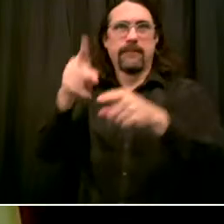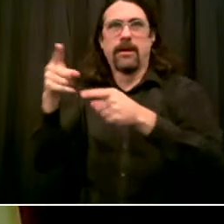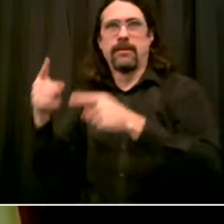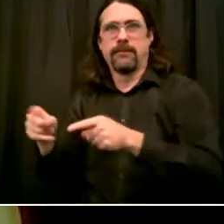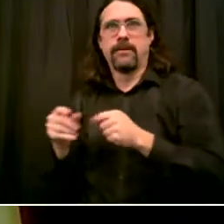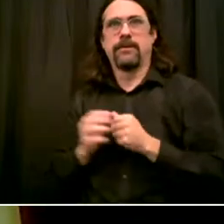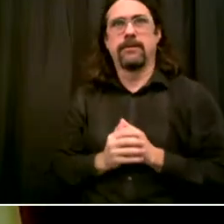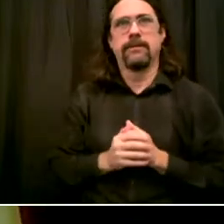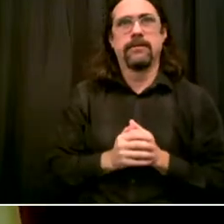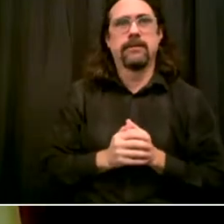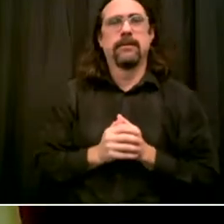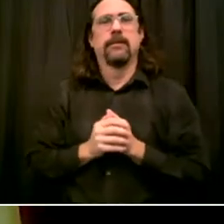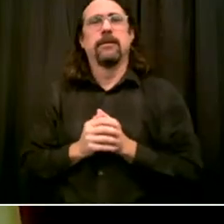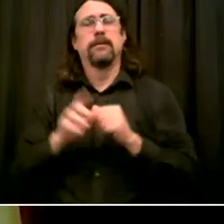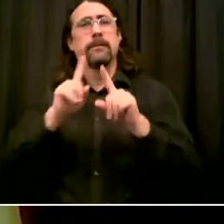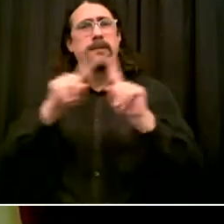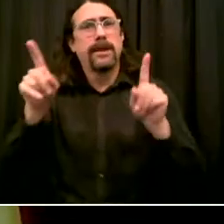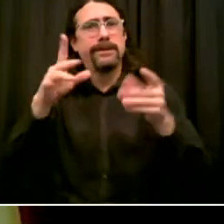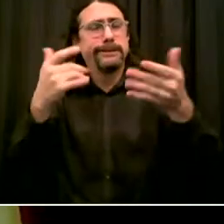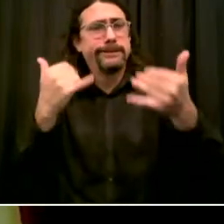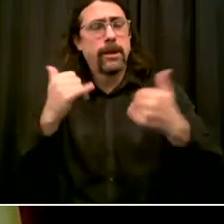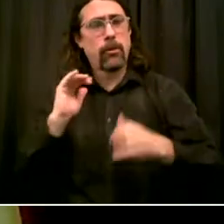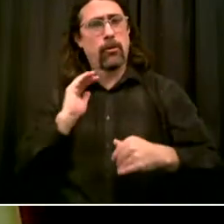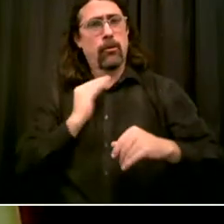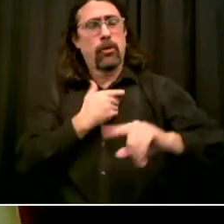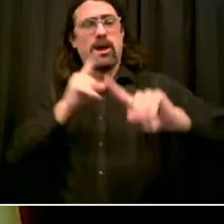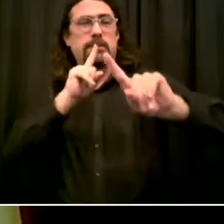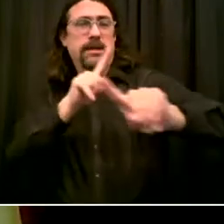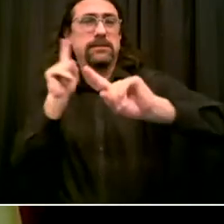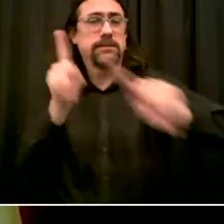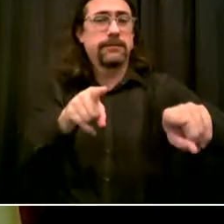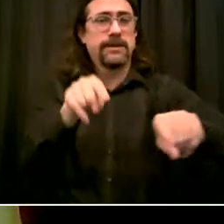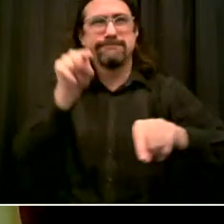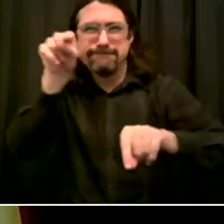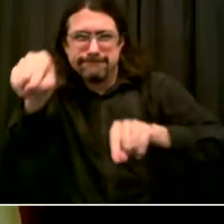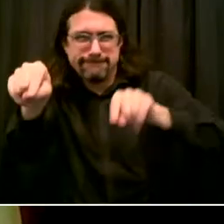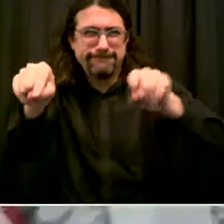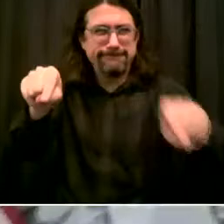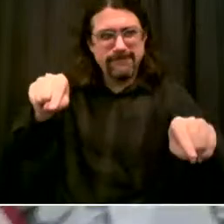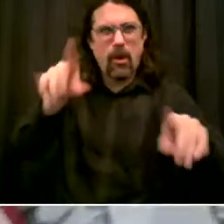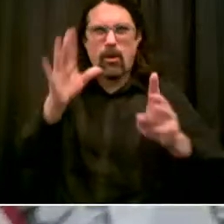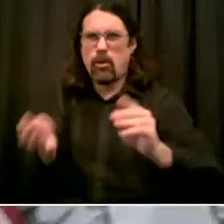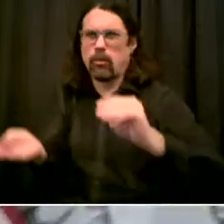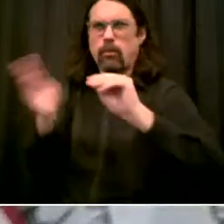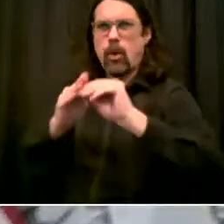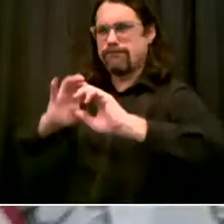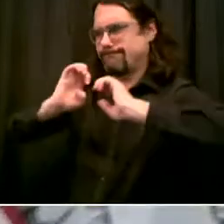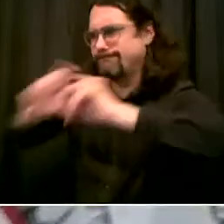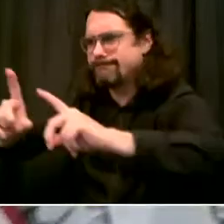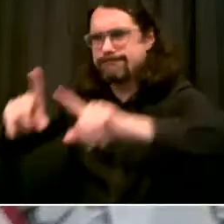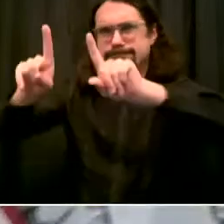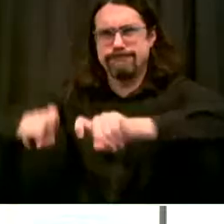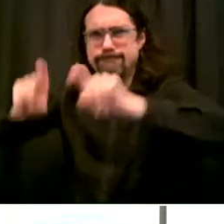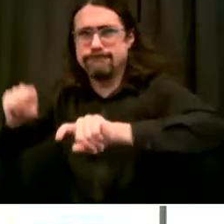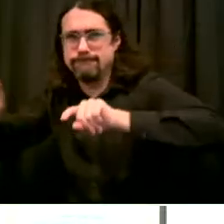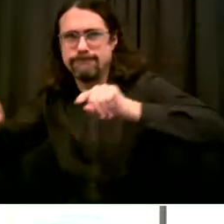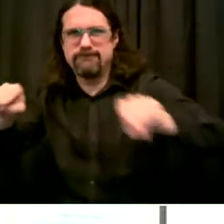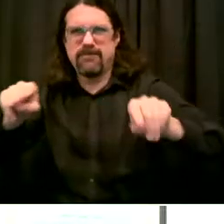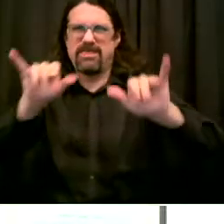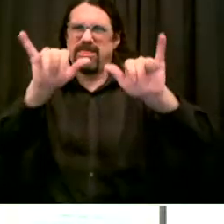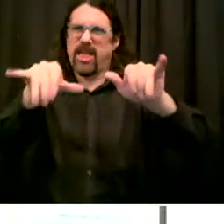TO INCREASE OUR TRACE AND TEST